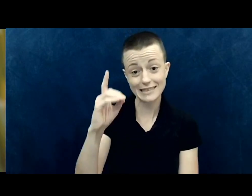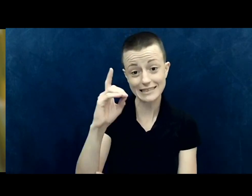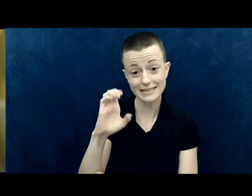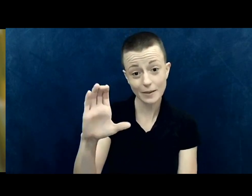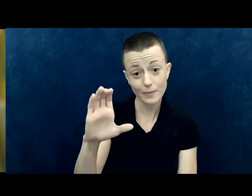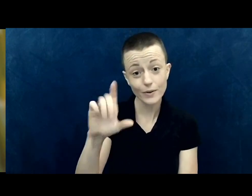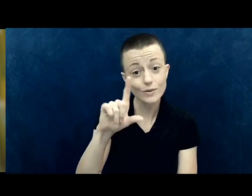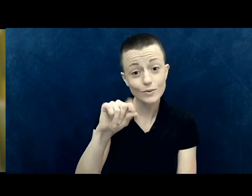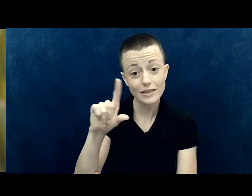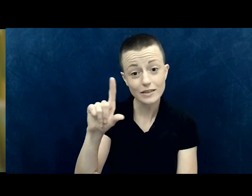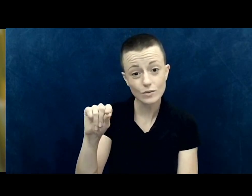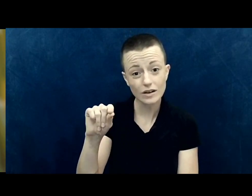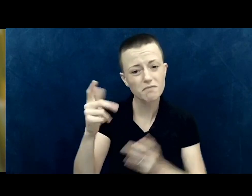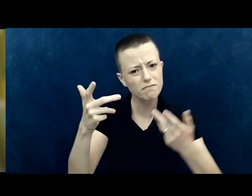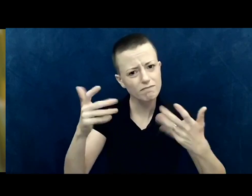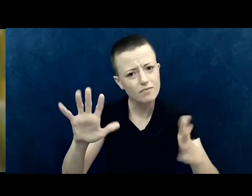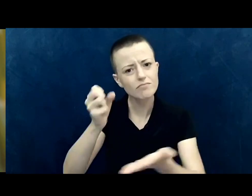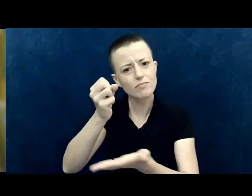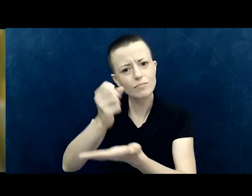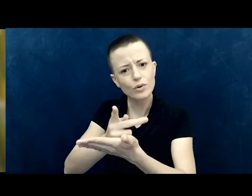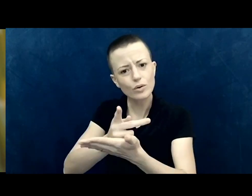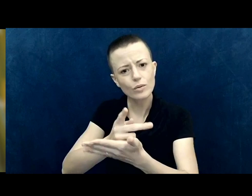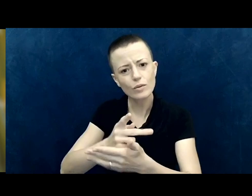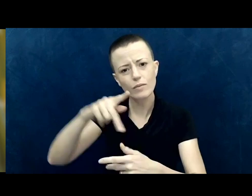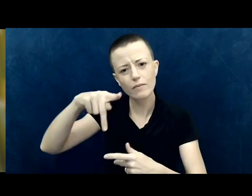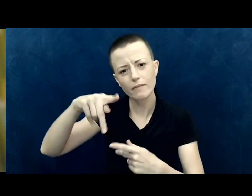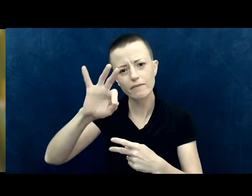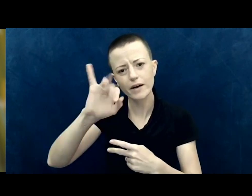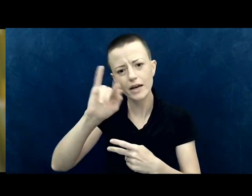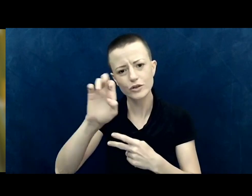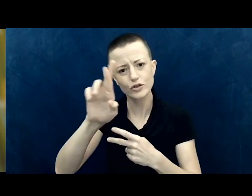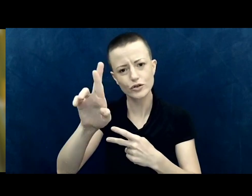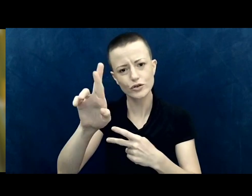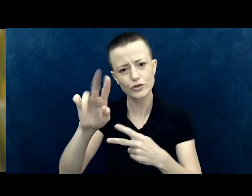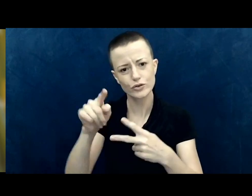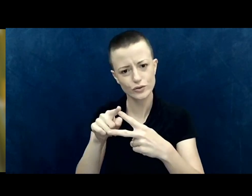Health Canada approved the Pfizer and Moderna vaccines in December 2020.